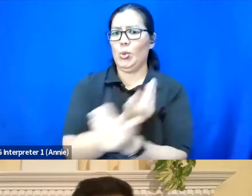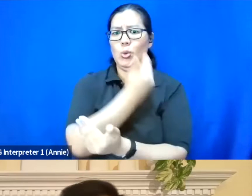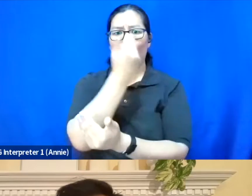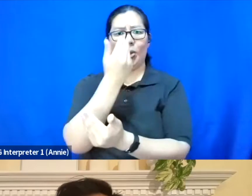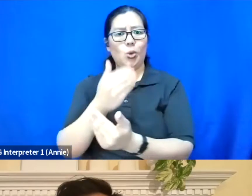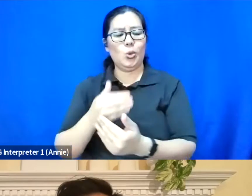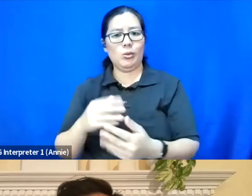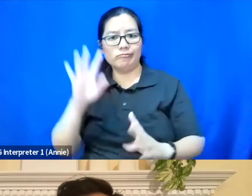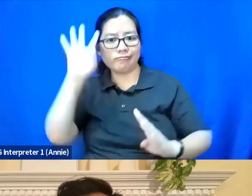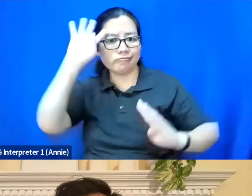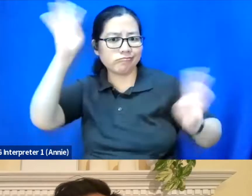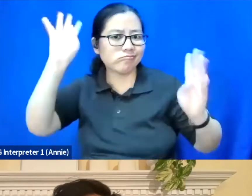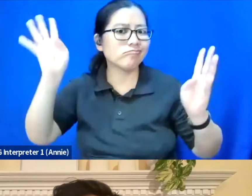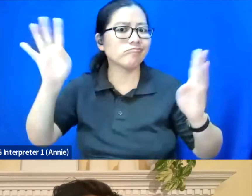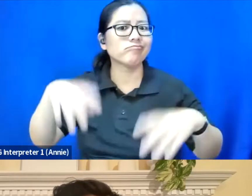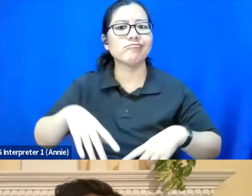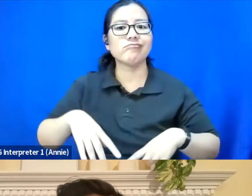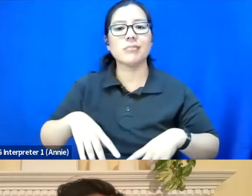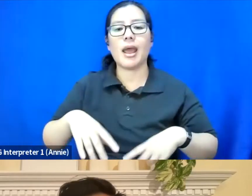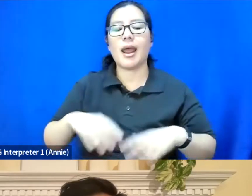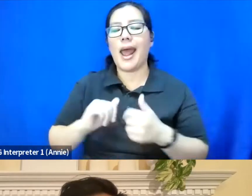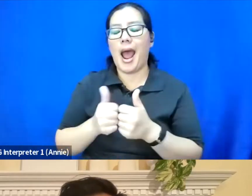in the beginning regarding the books I've published.